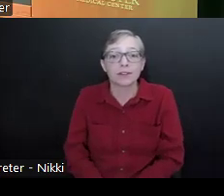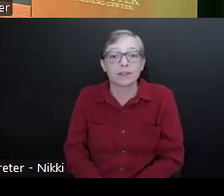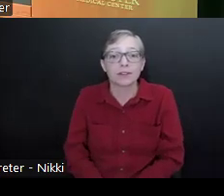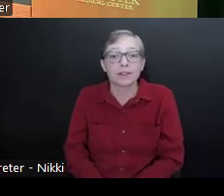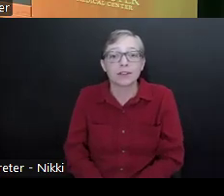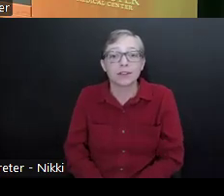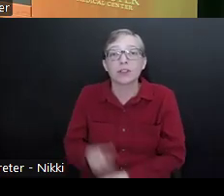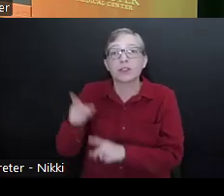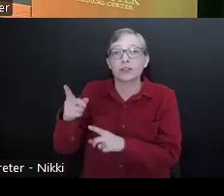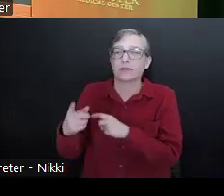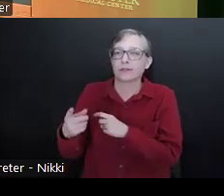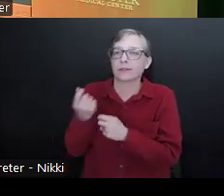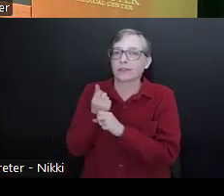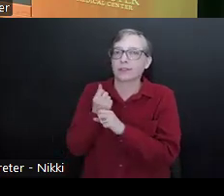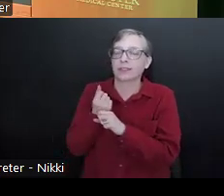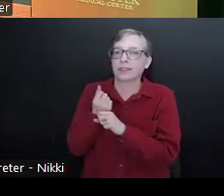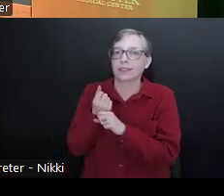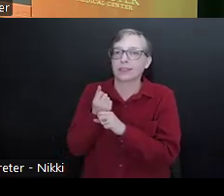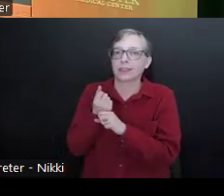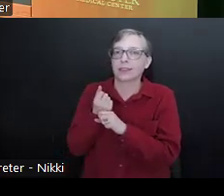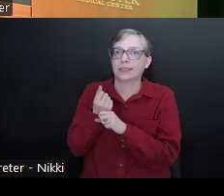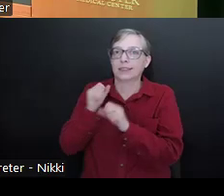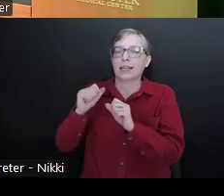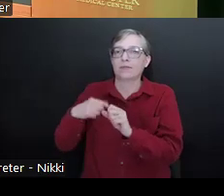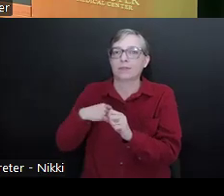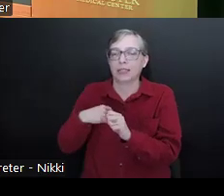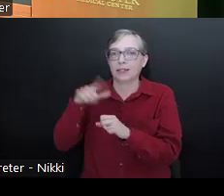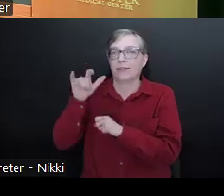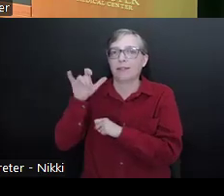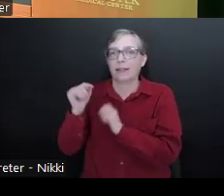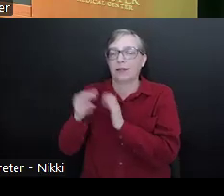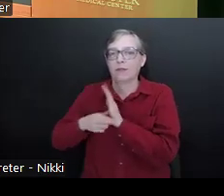wondering um do any of these studies include folks with SMI or substance use disorder and